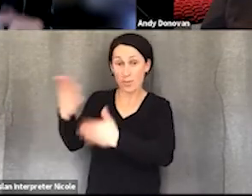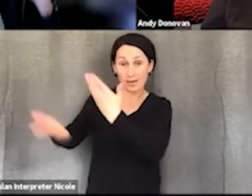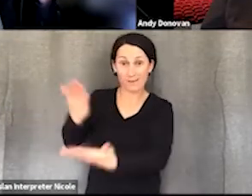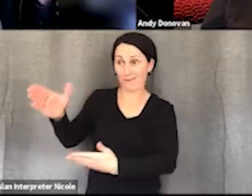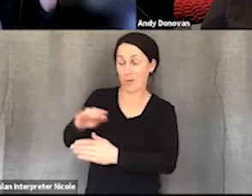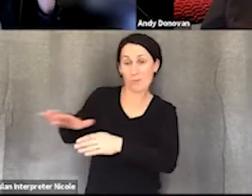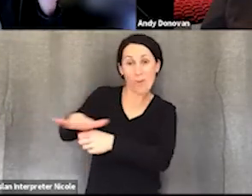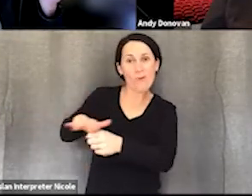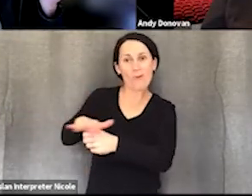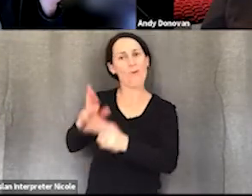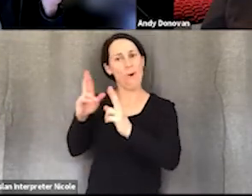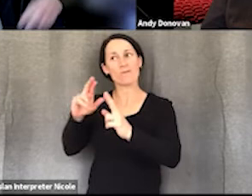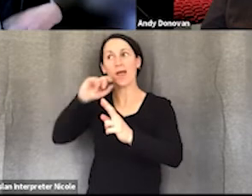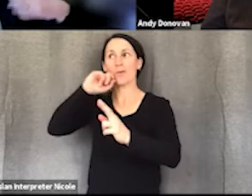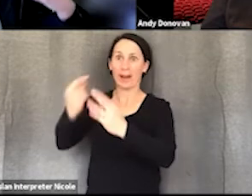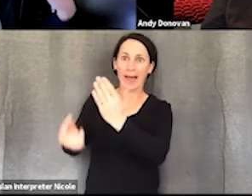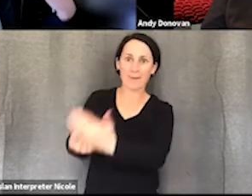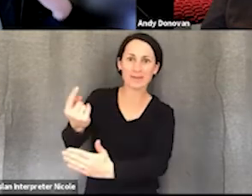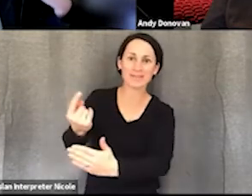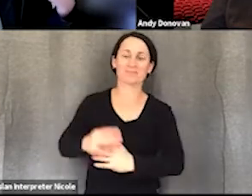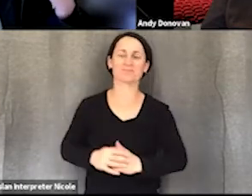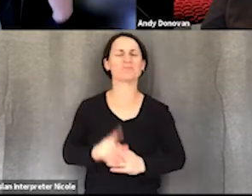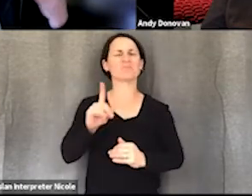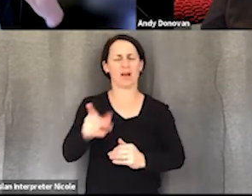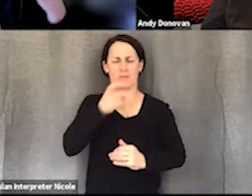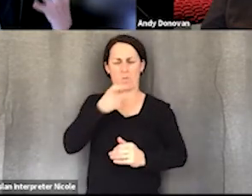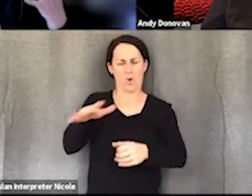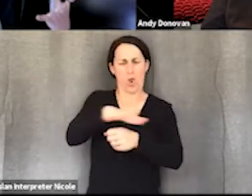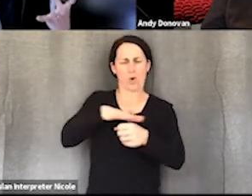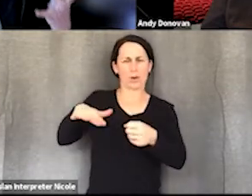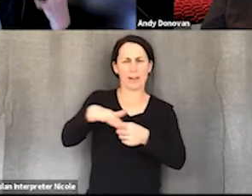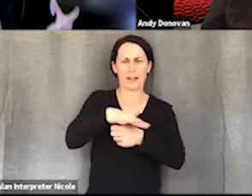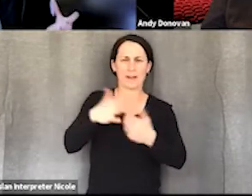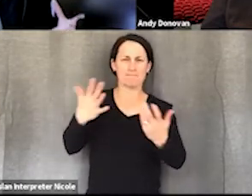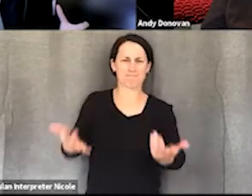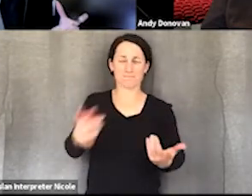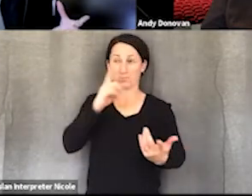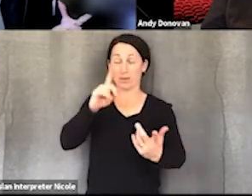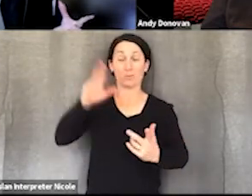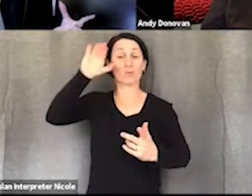But local means different things to different people. So, where we hear from regional audiences about local,